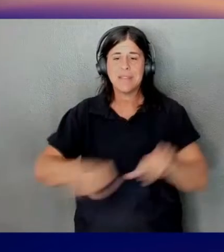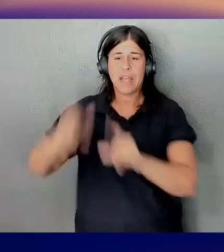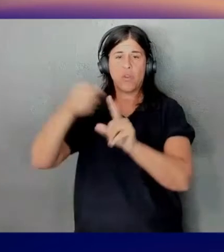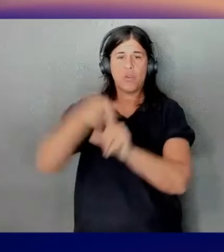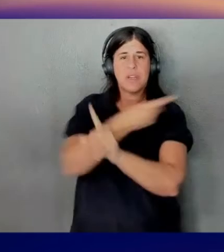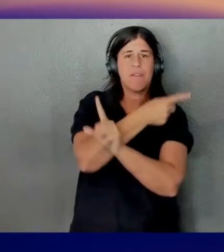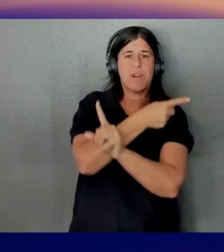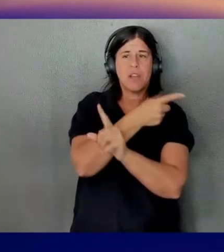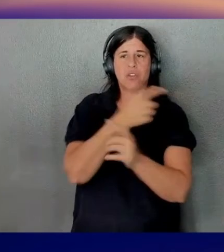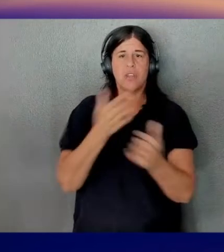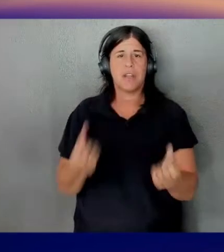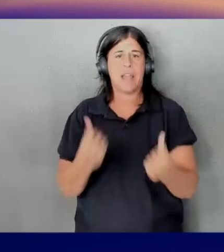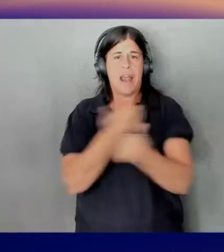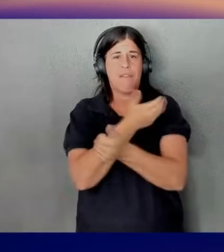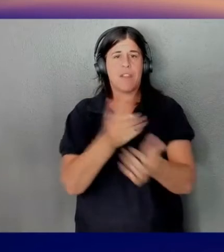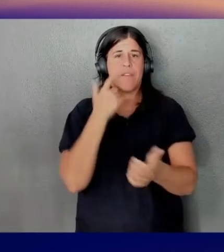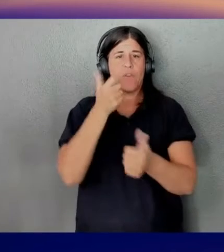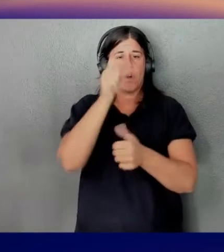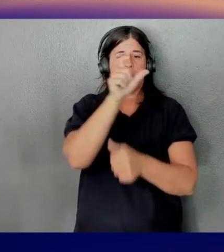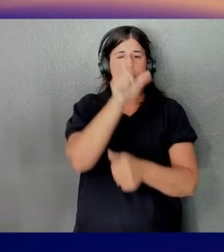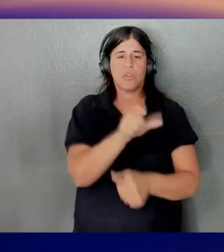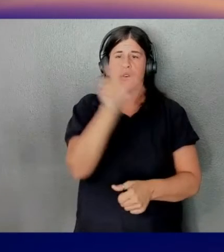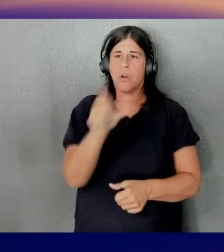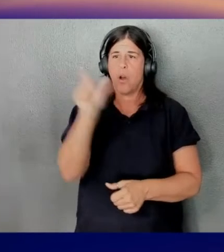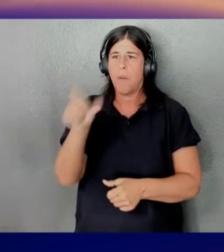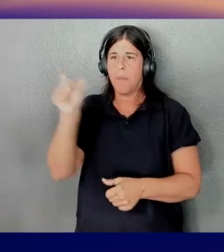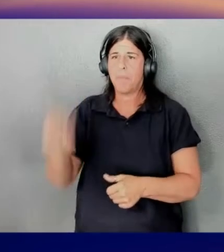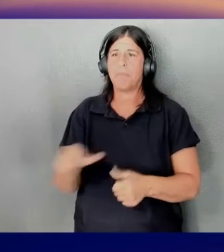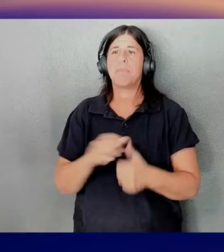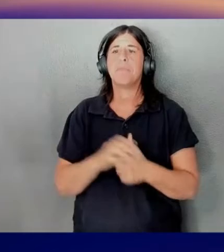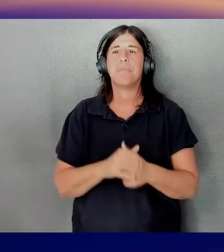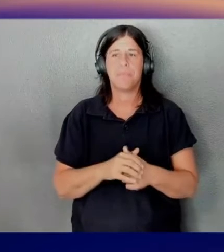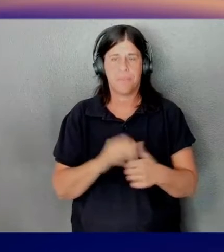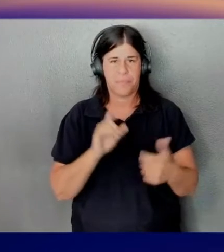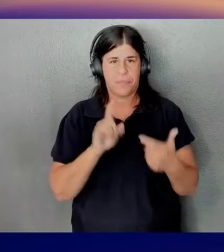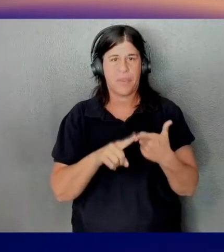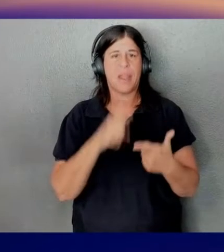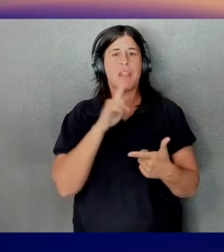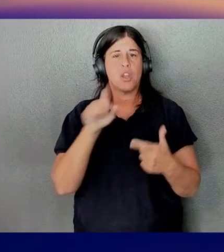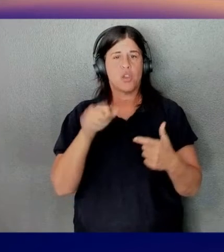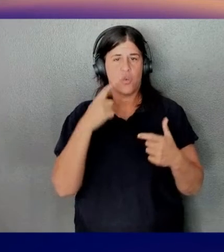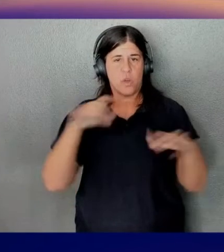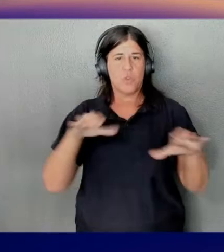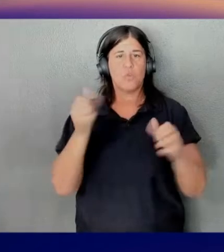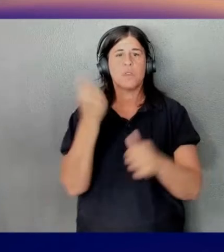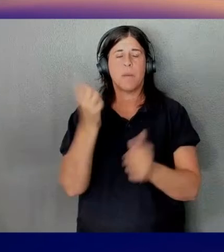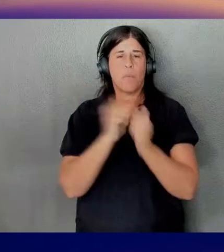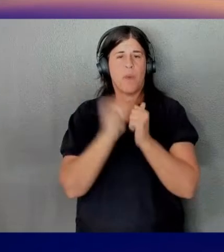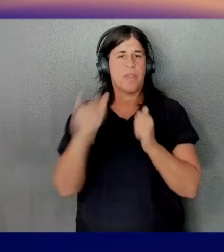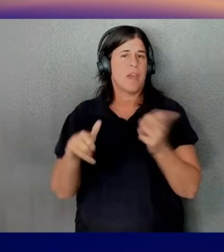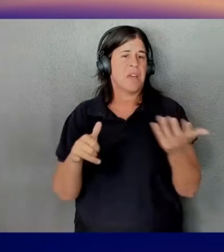And you can take actions and using the UI, you can, you know, pre-process the data